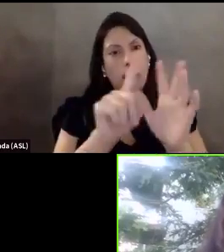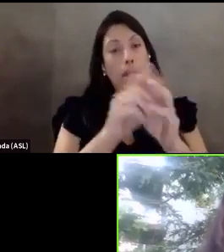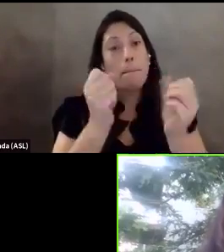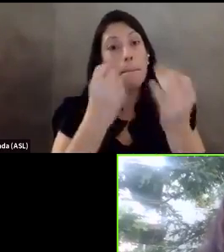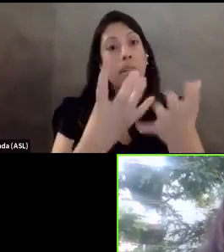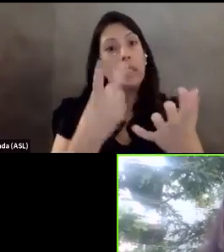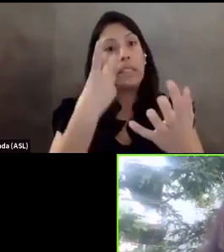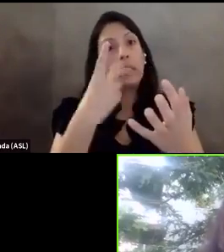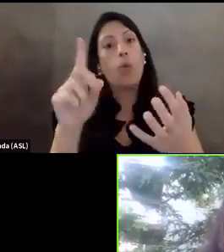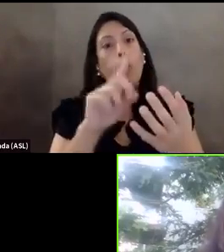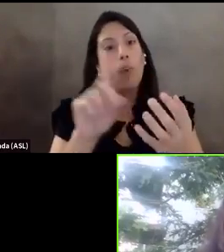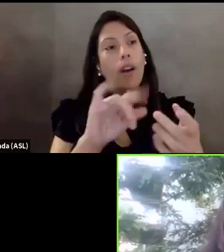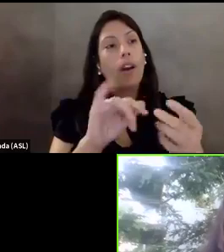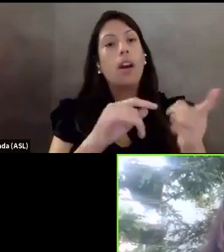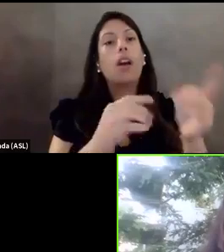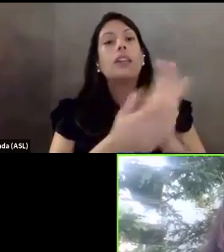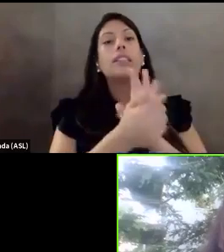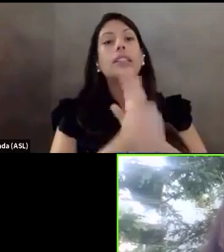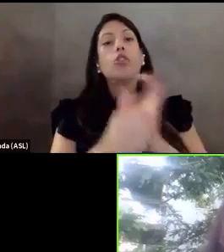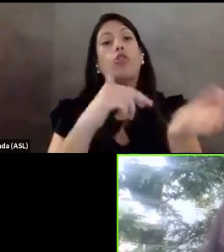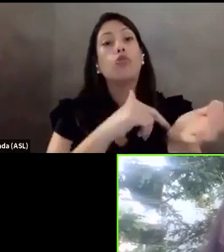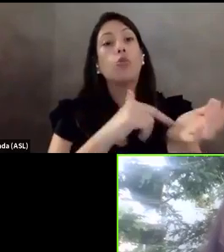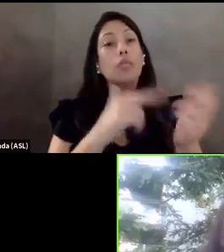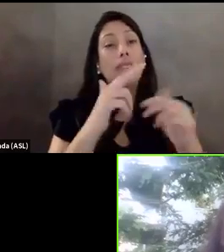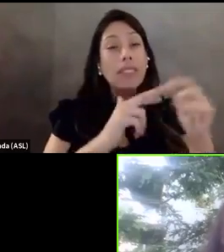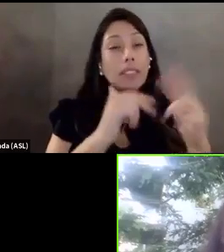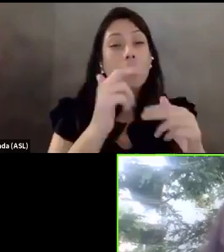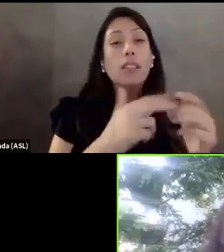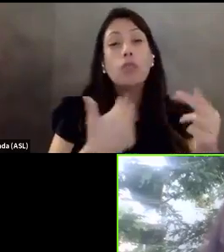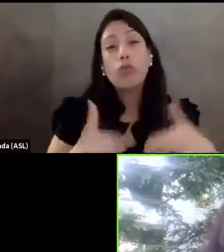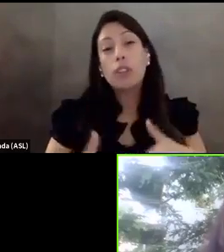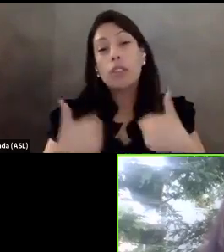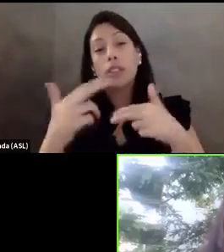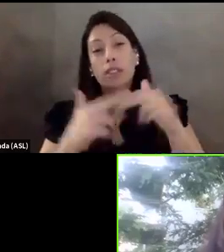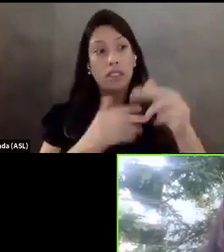like the skilled nursing facilities, and we were seeing large outbreaks